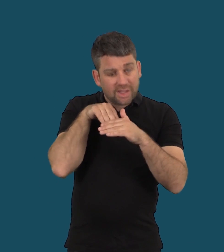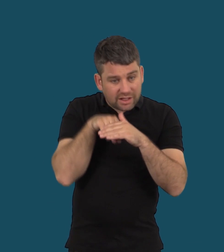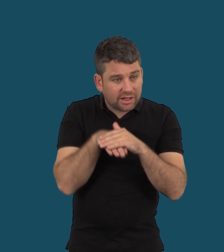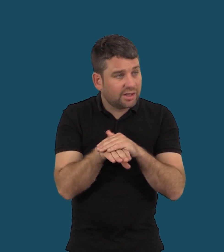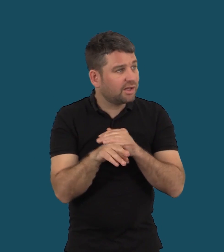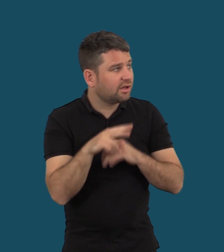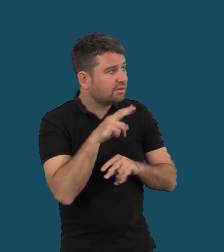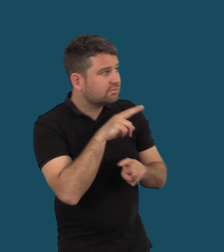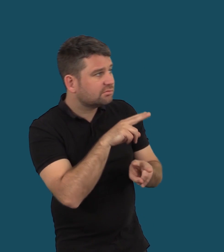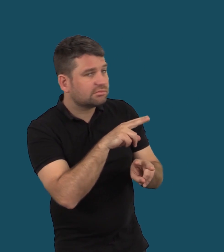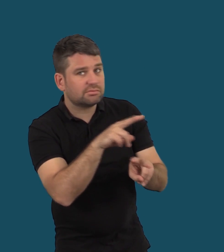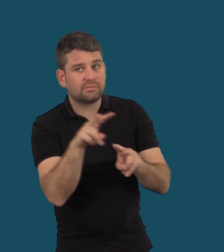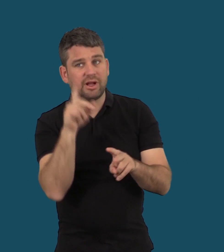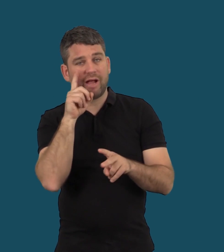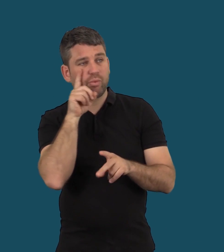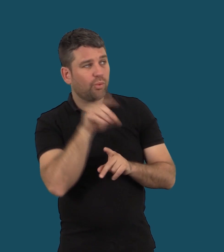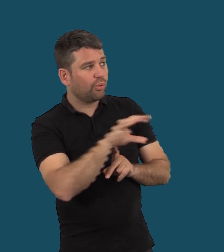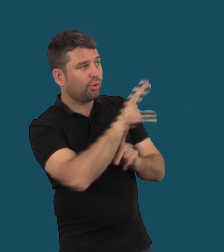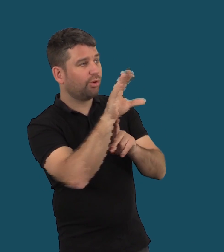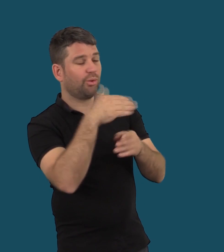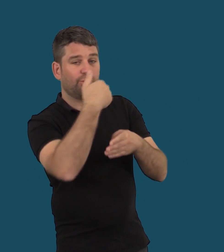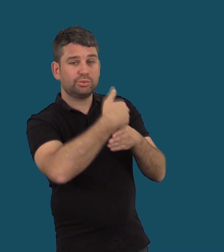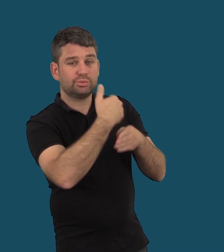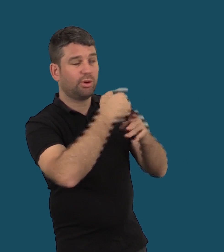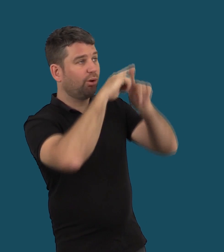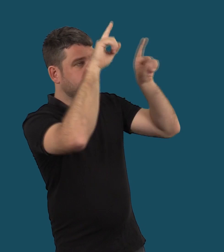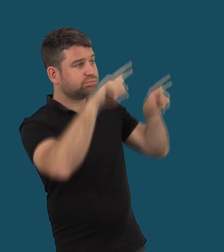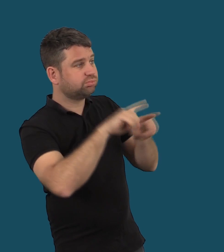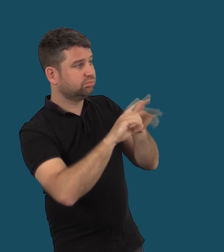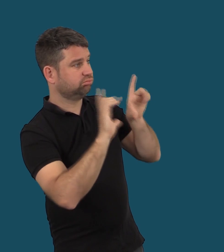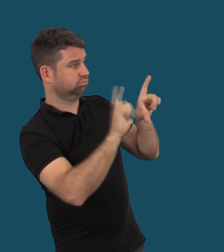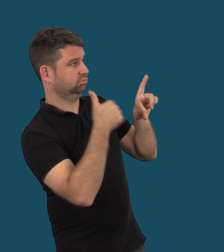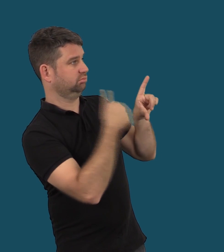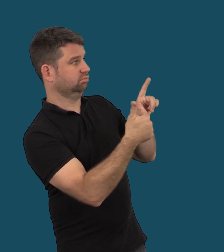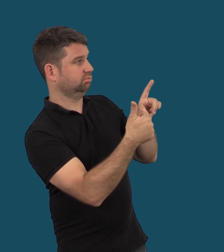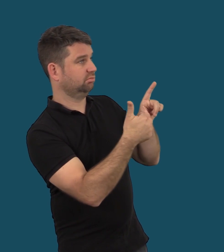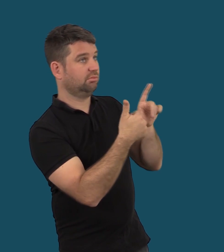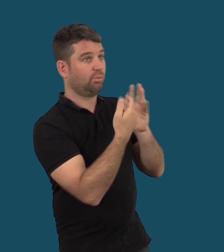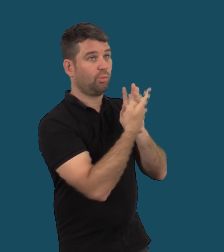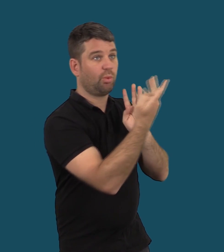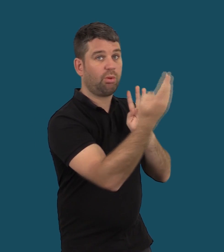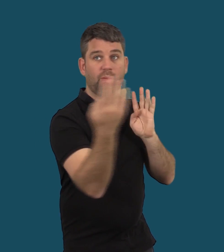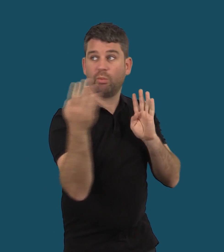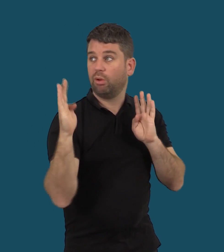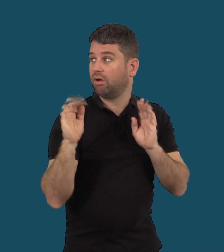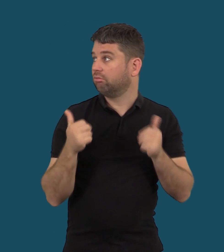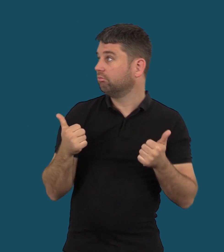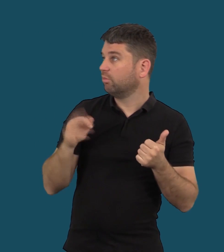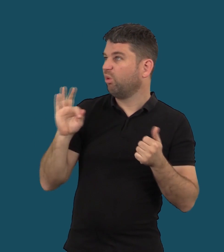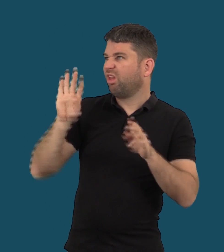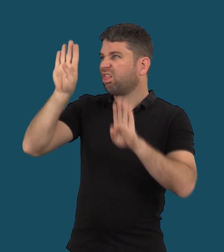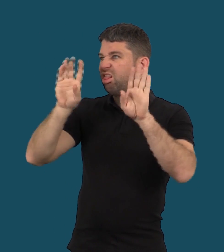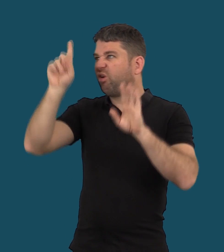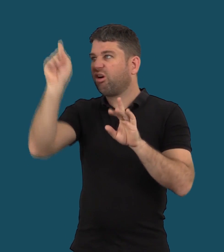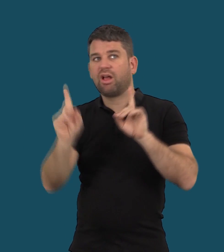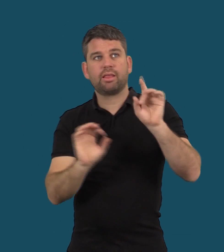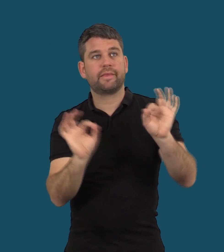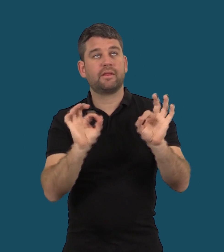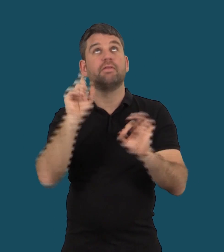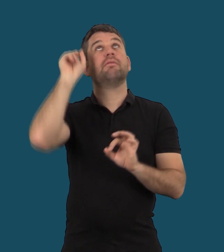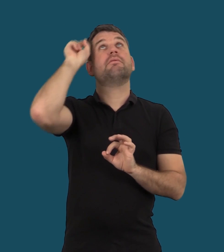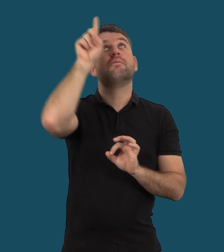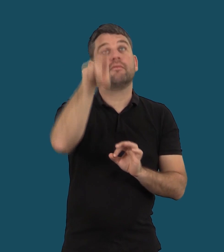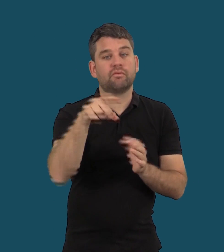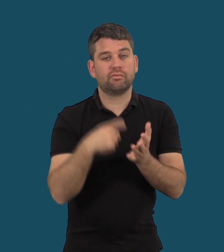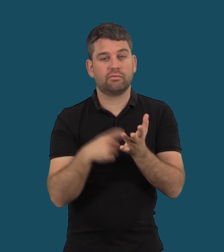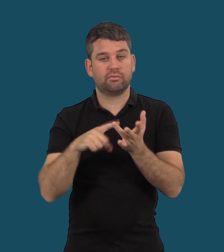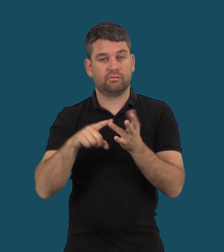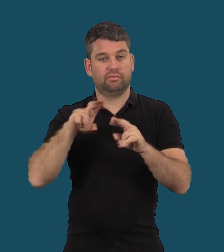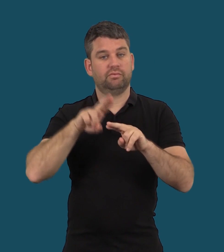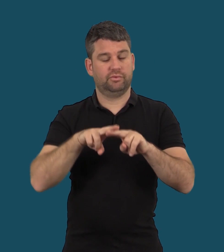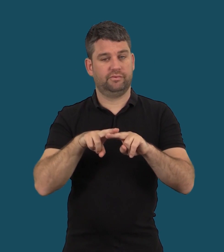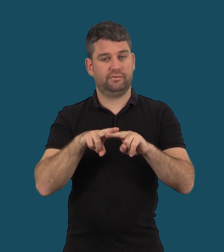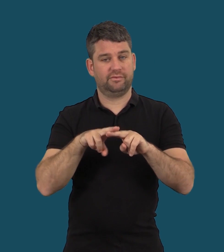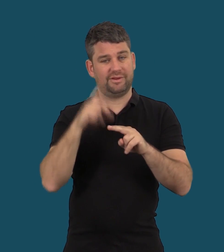Use your torch to inspect your windows, walls and roof for any damage.